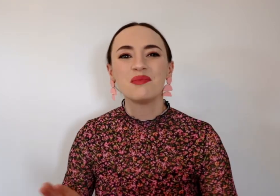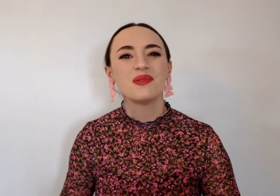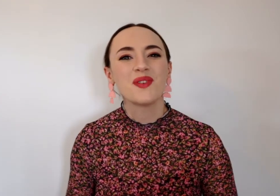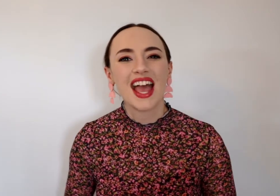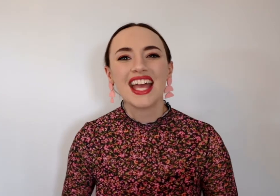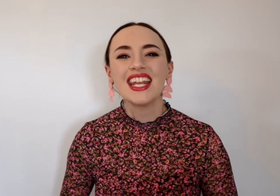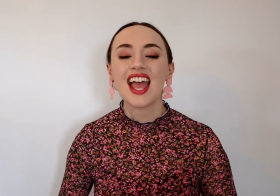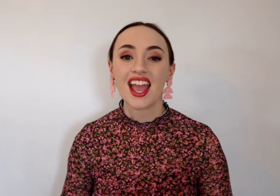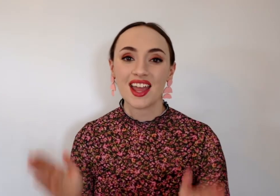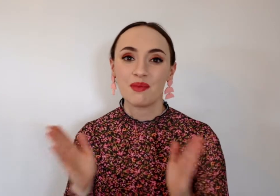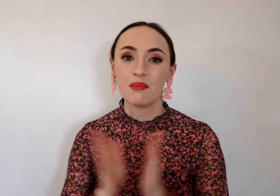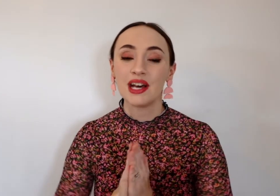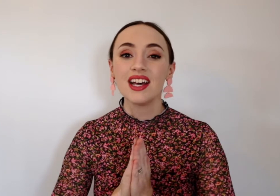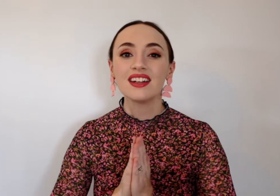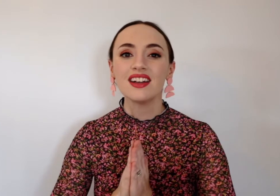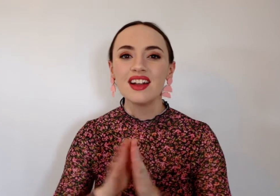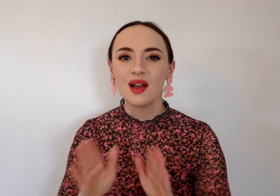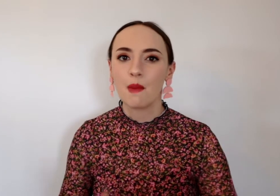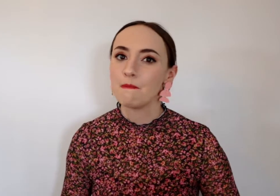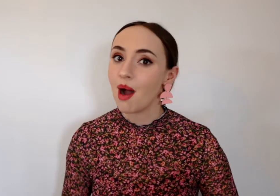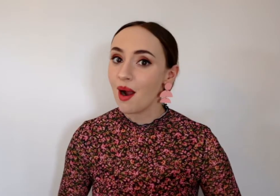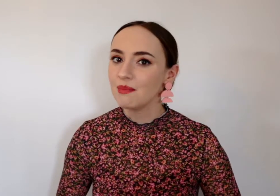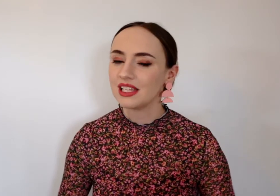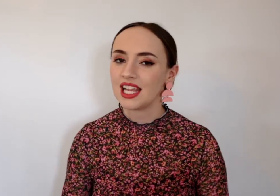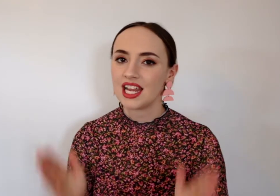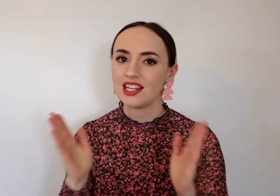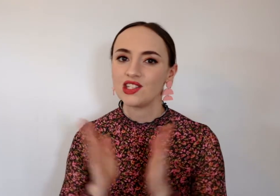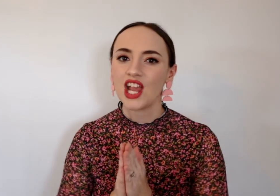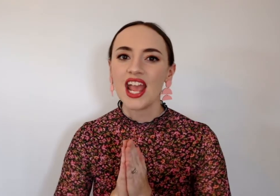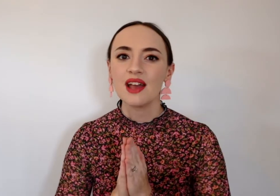Bread and butter, marmalade and jam,